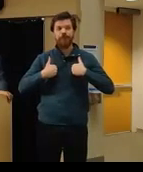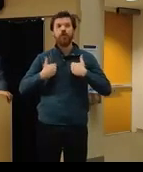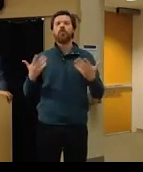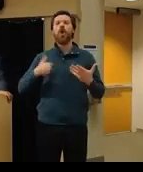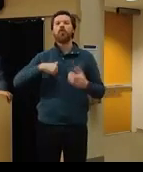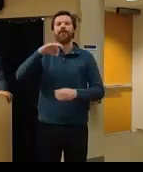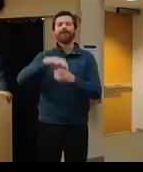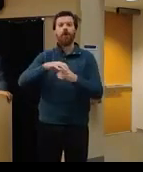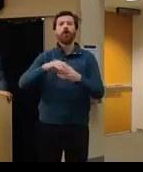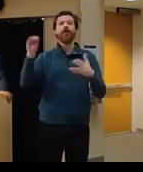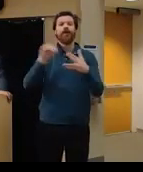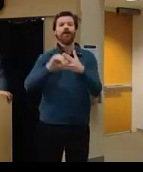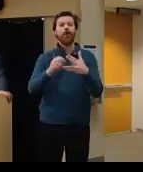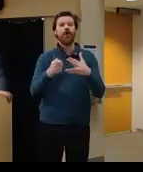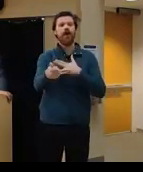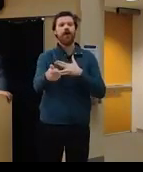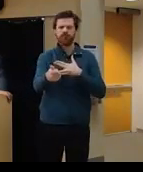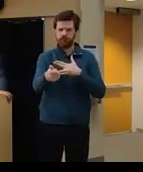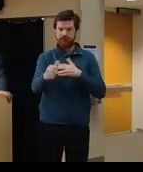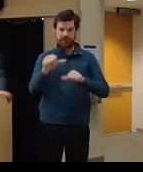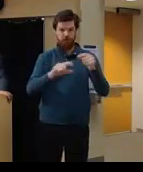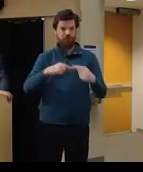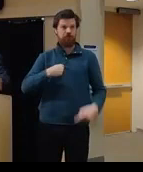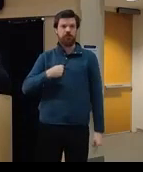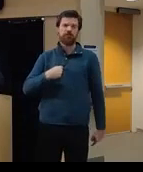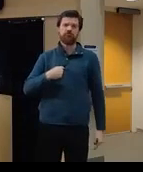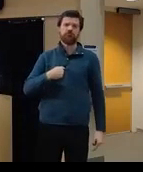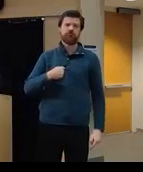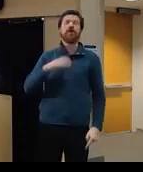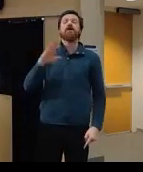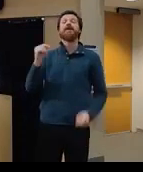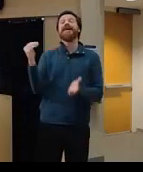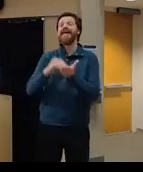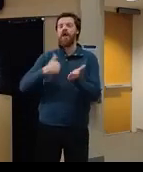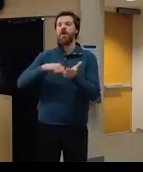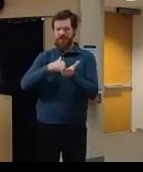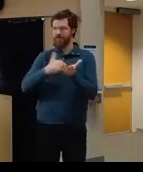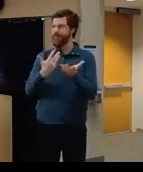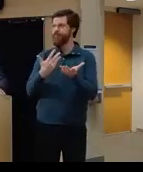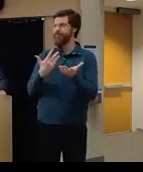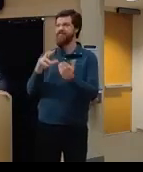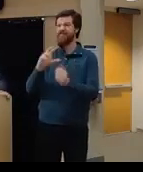voted out it doesn't seem scientific to me at all but we have been invested for 15 20 years